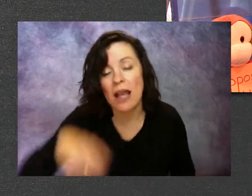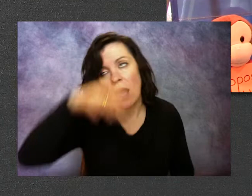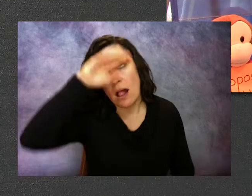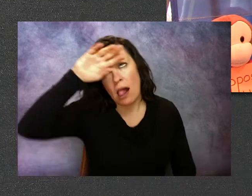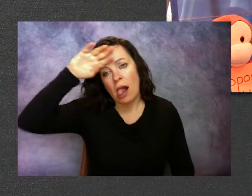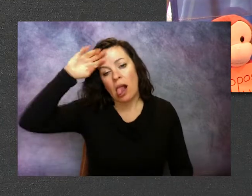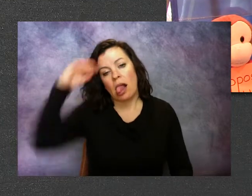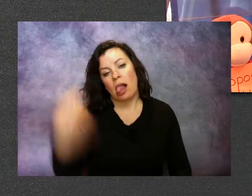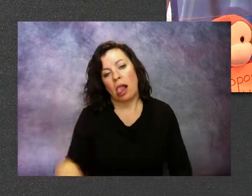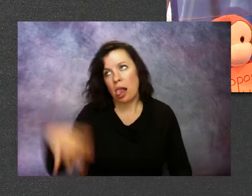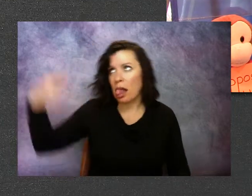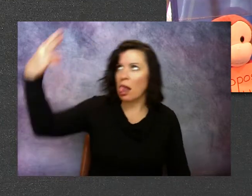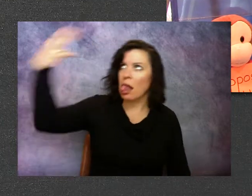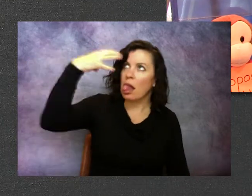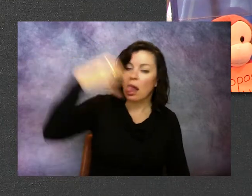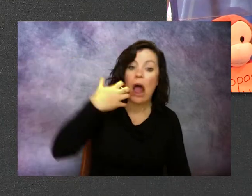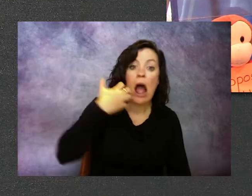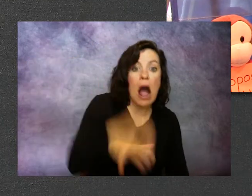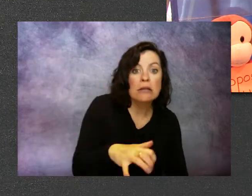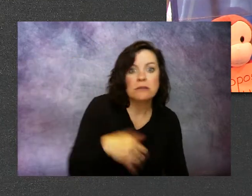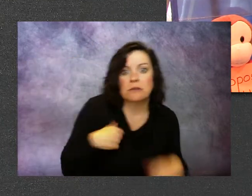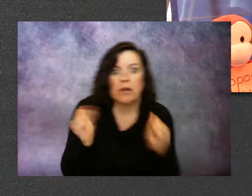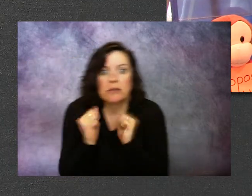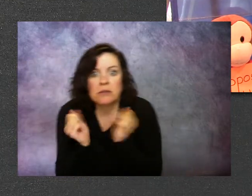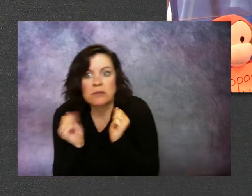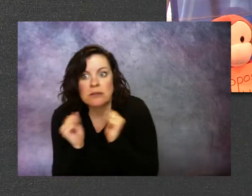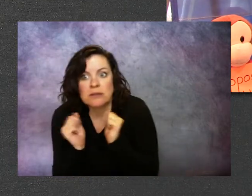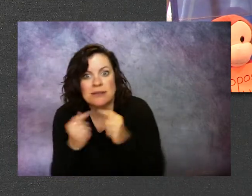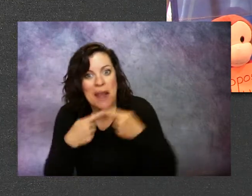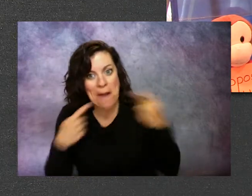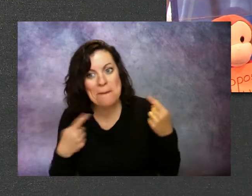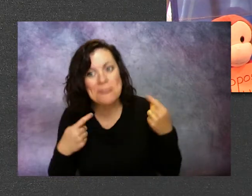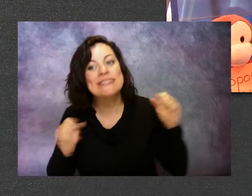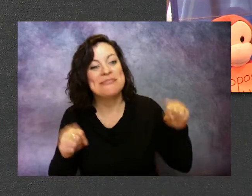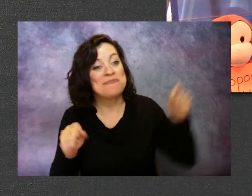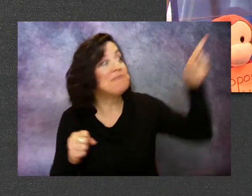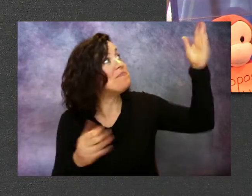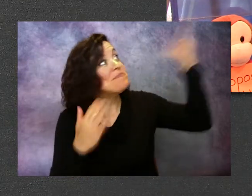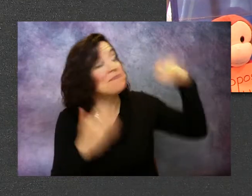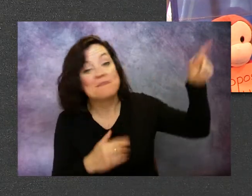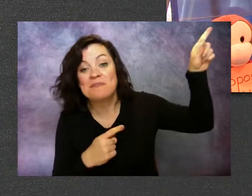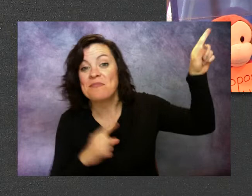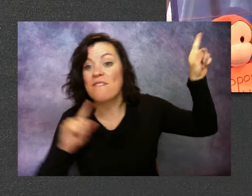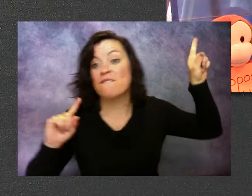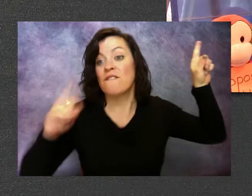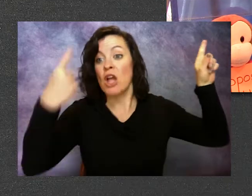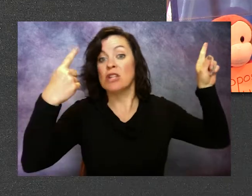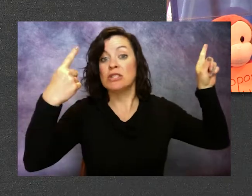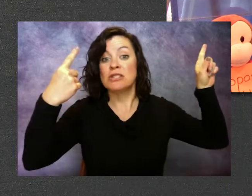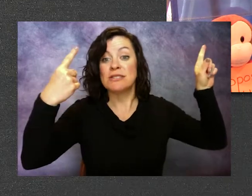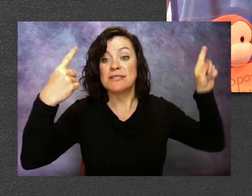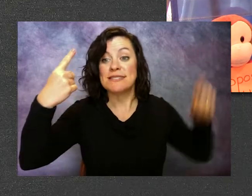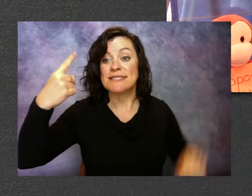Good job, everybody. Let's try this one. First. What would be opposite of first?